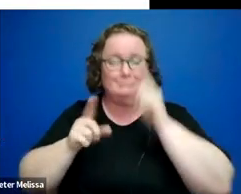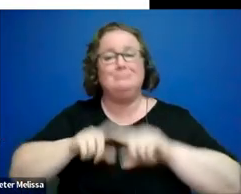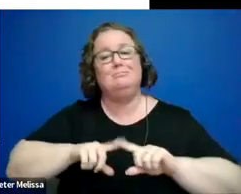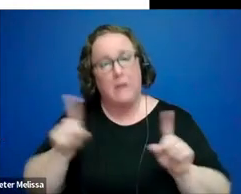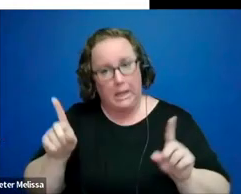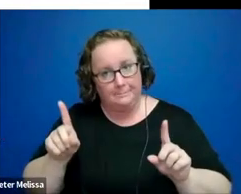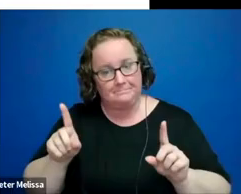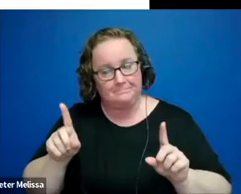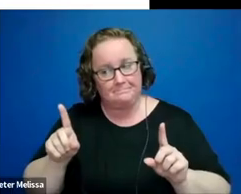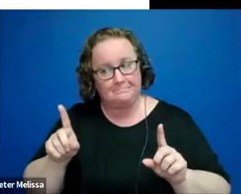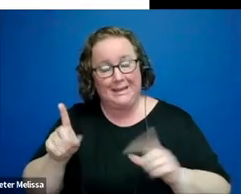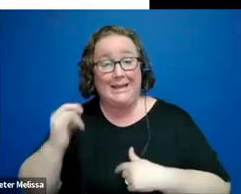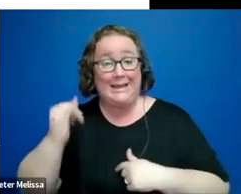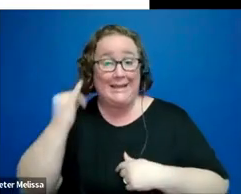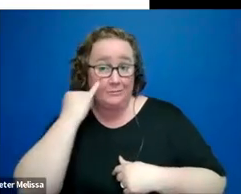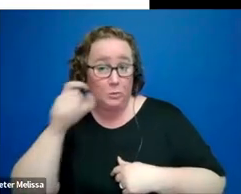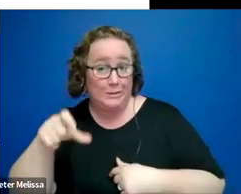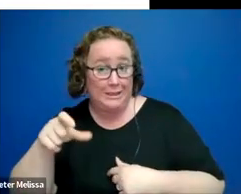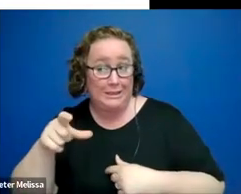say you need personal care attendant services.